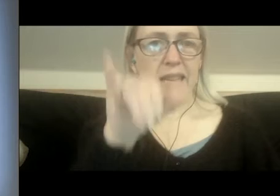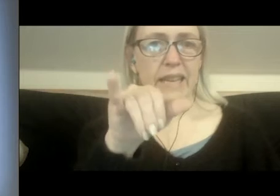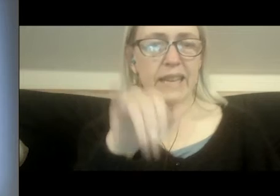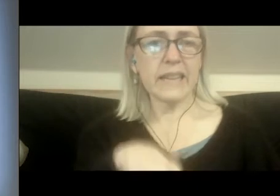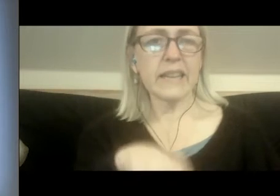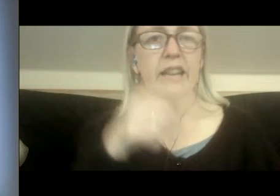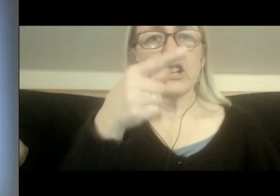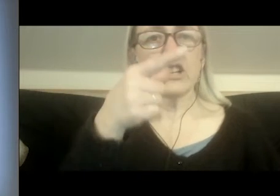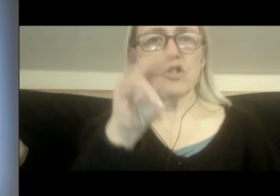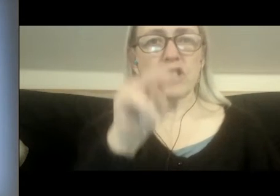Good job, guys.